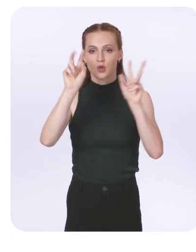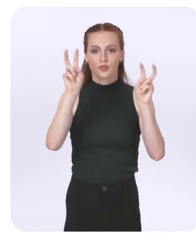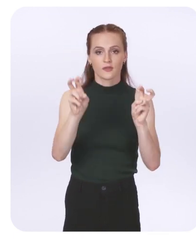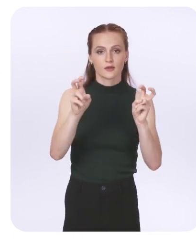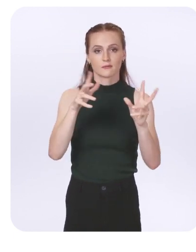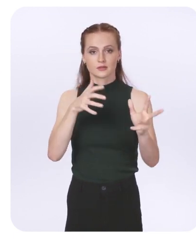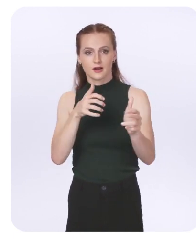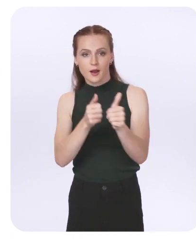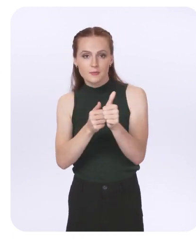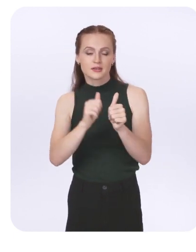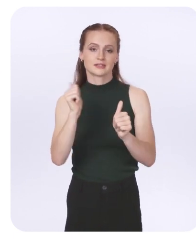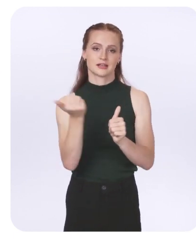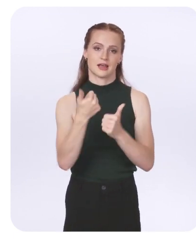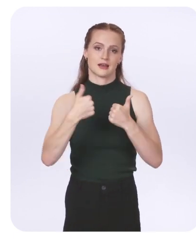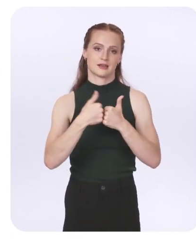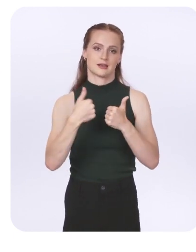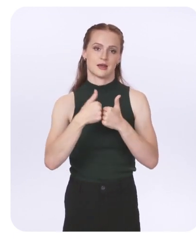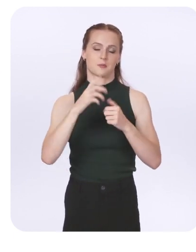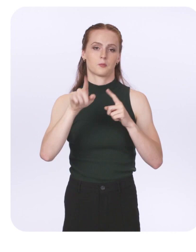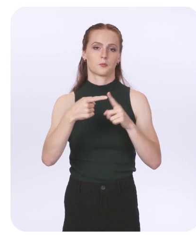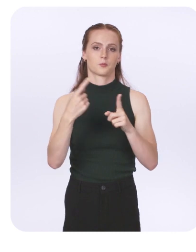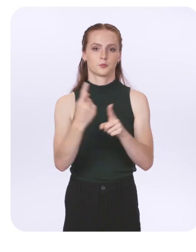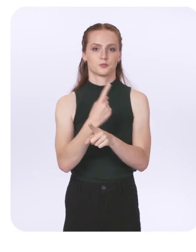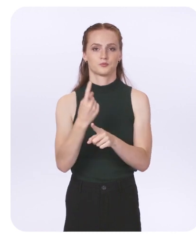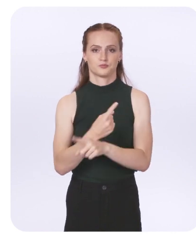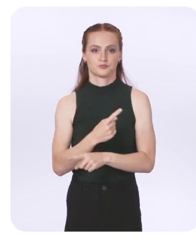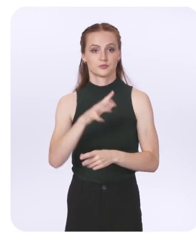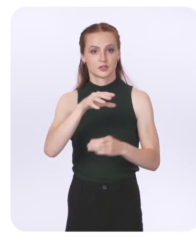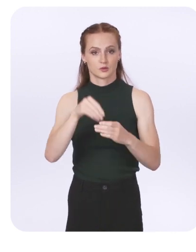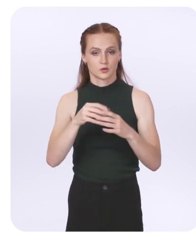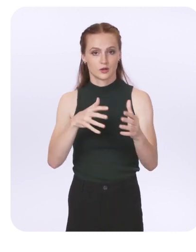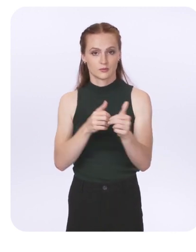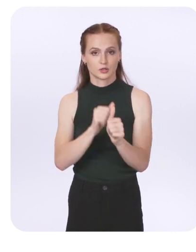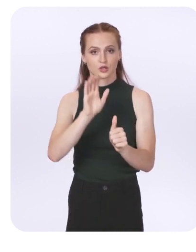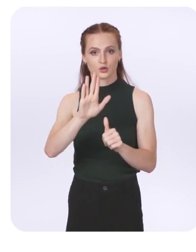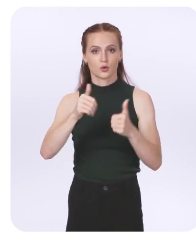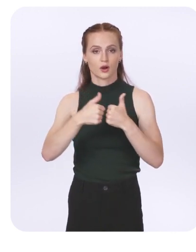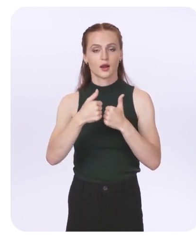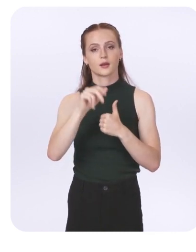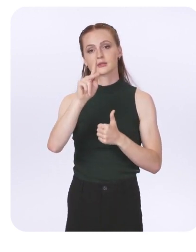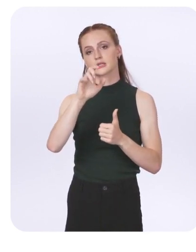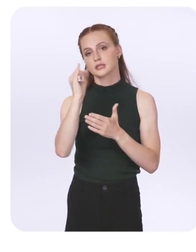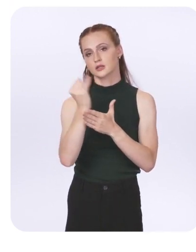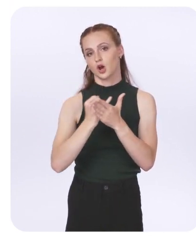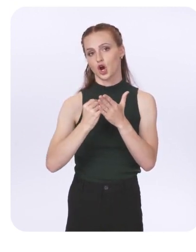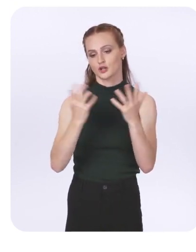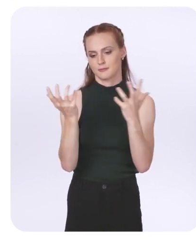and prove out your store funnel, and to utilize the monetization tools at hand. Thank you!